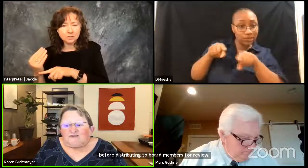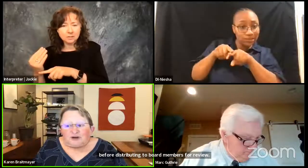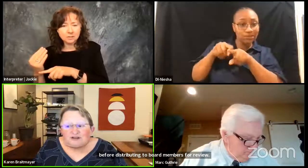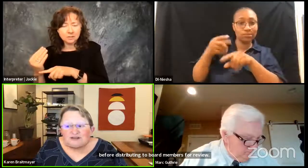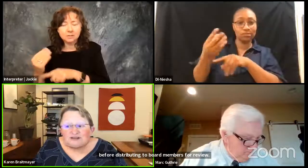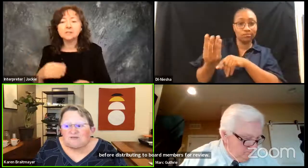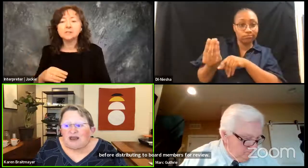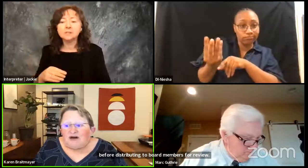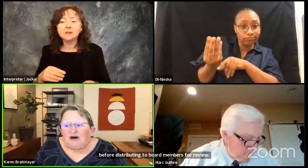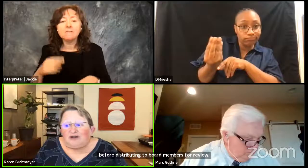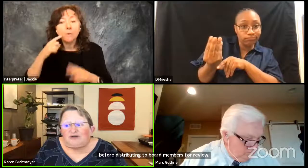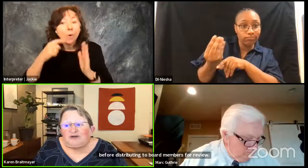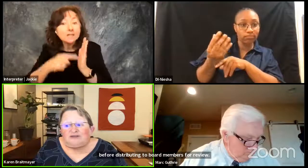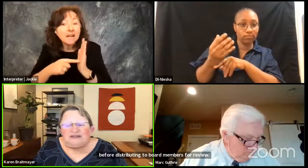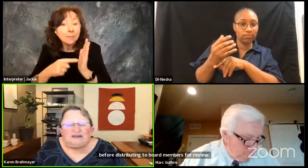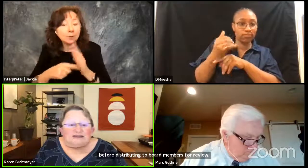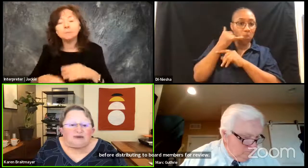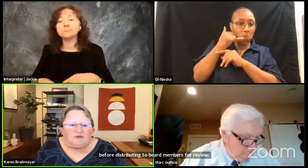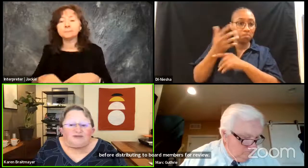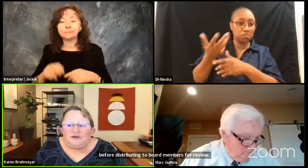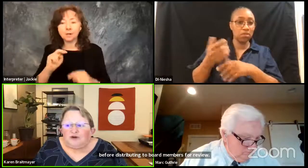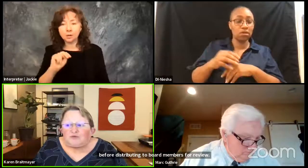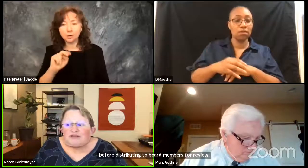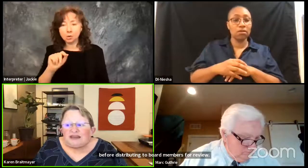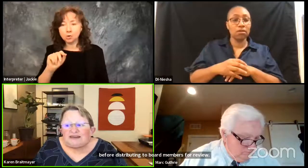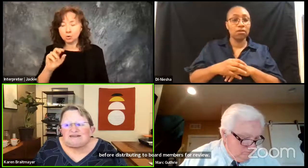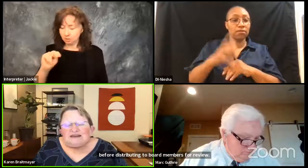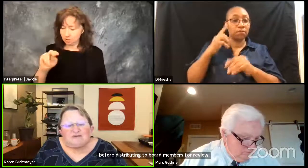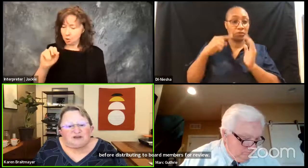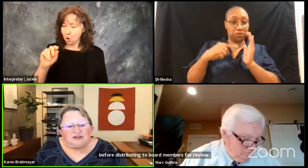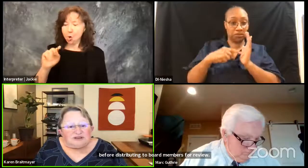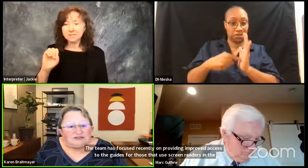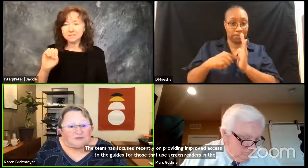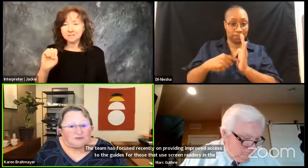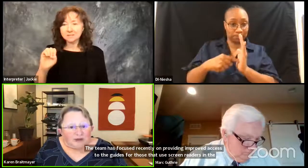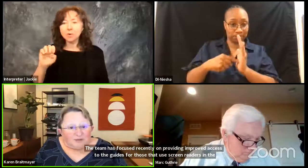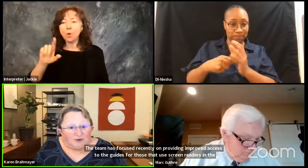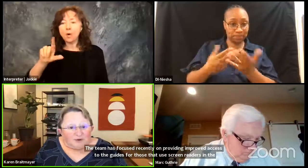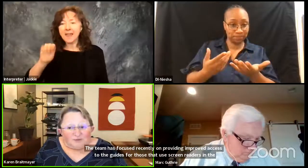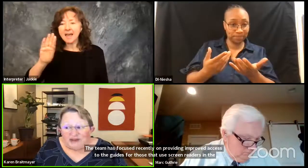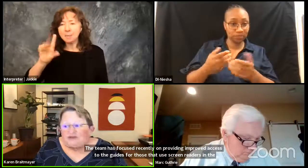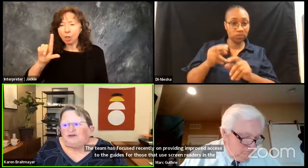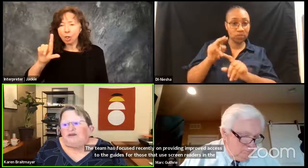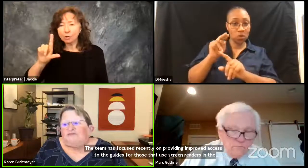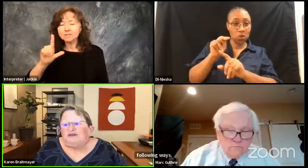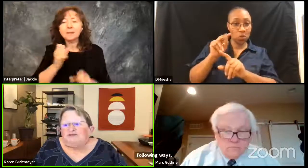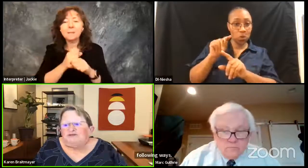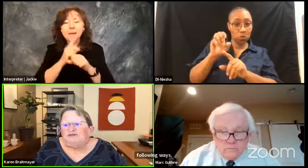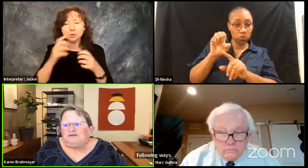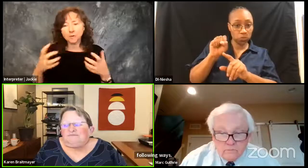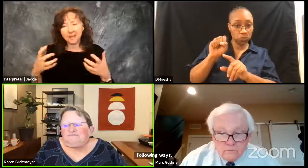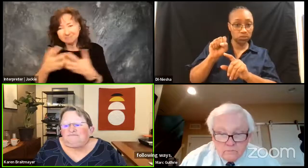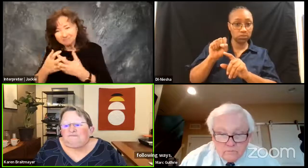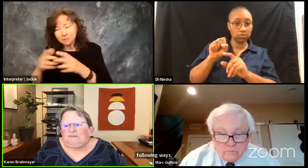First, to make all notes and labels related to images readable by screen readers.